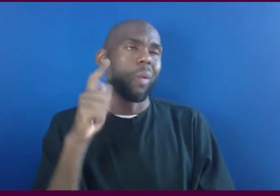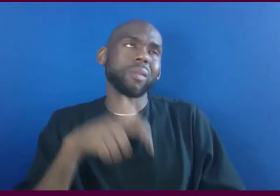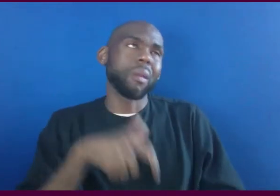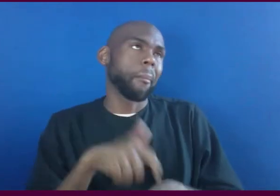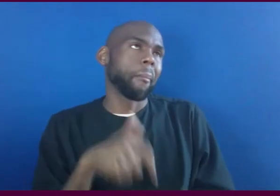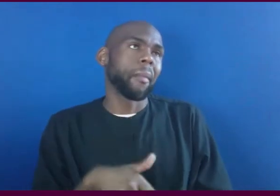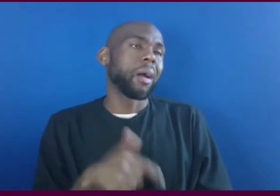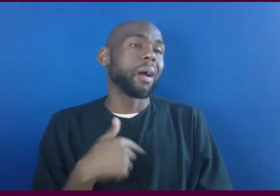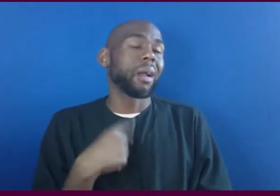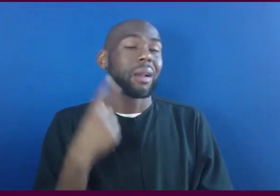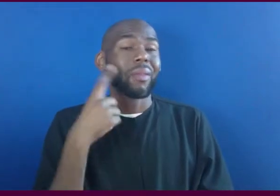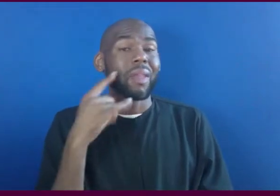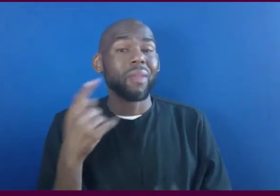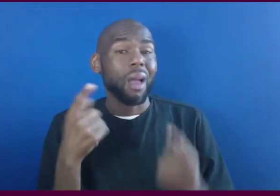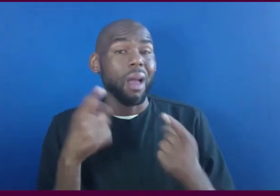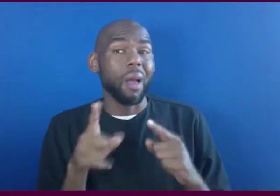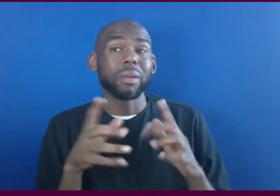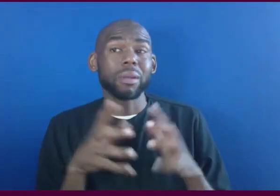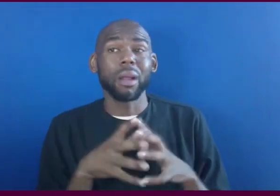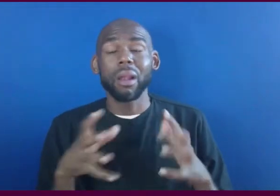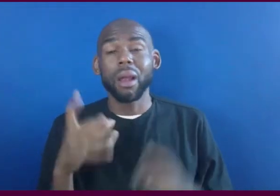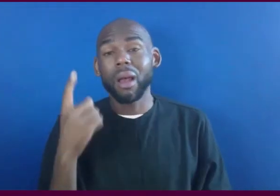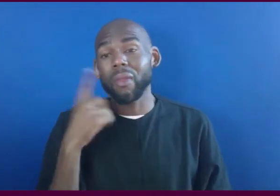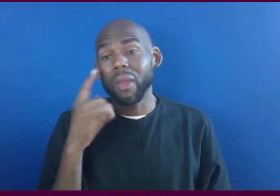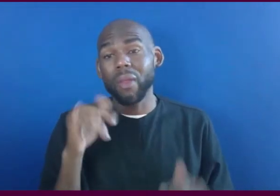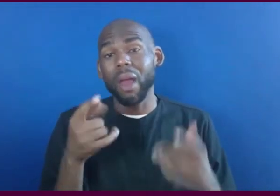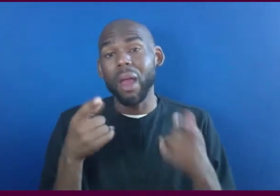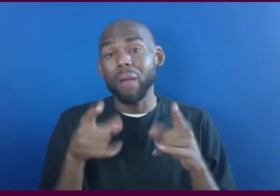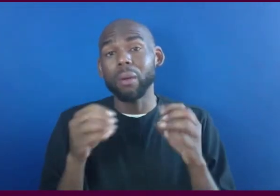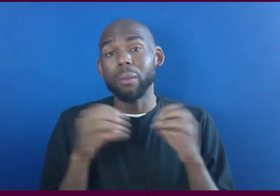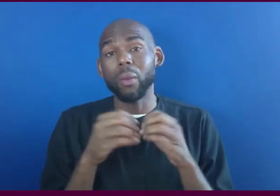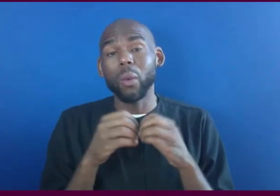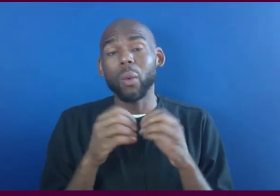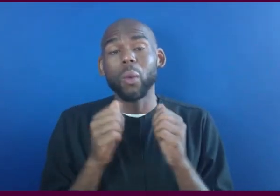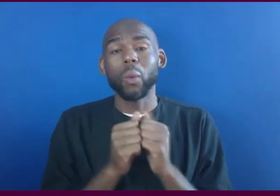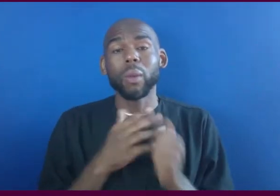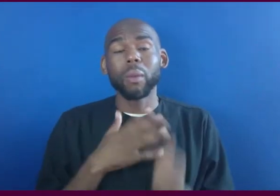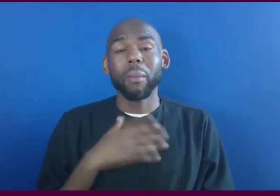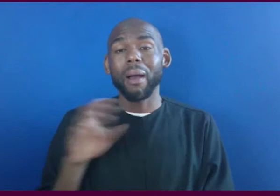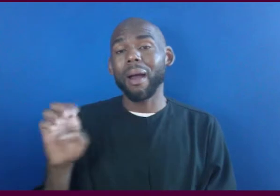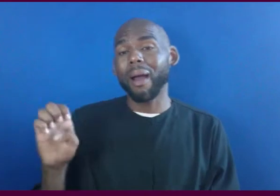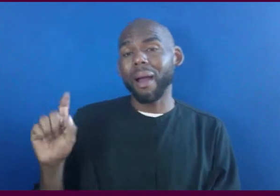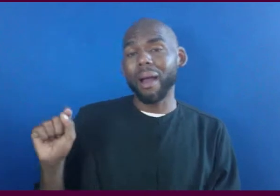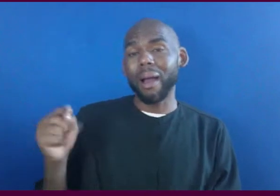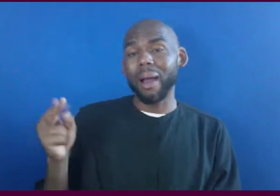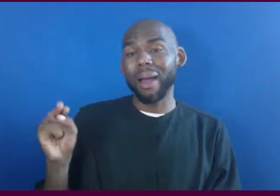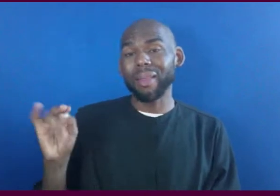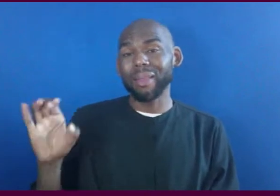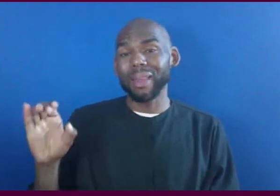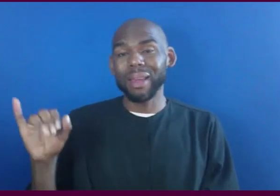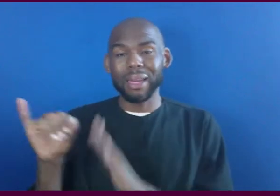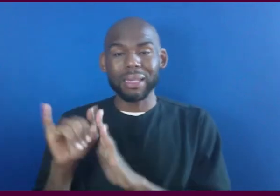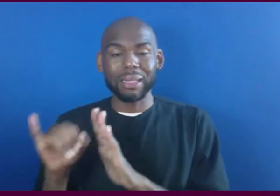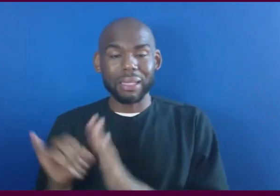All the time. I do. I think that happens a lot. I think that happens more with kind of my ethnic identity than maybe with my disability.